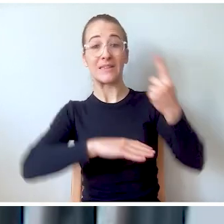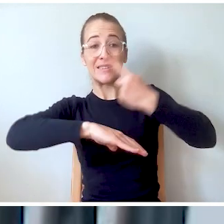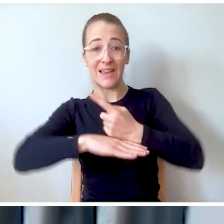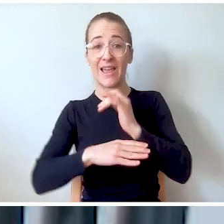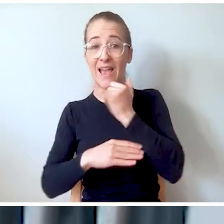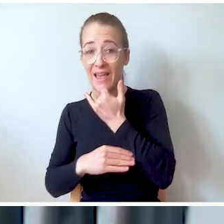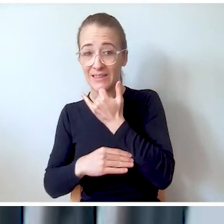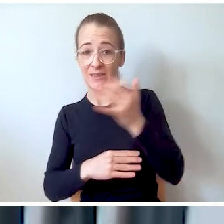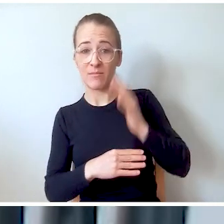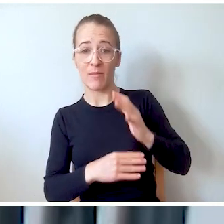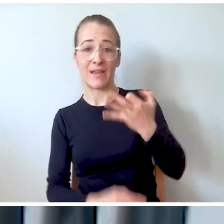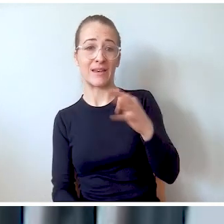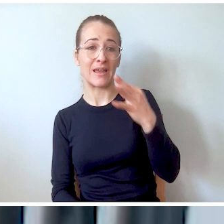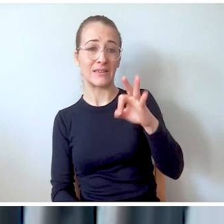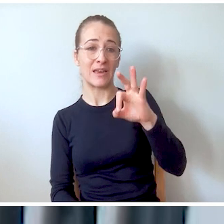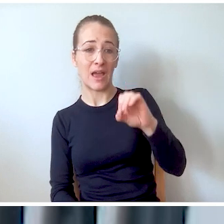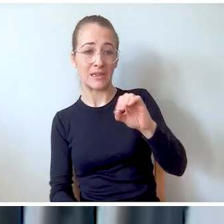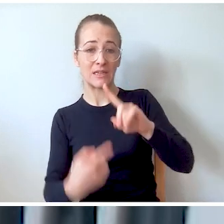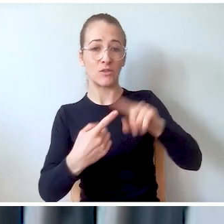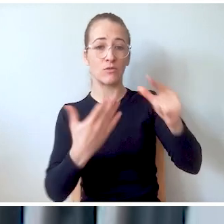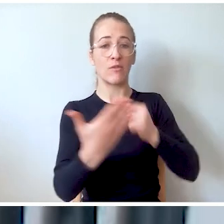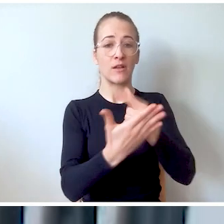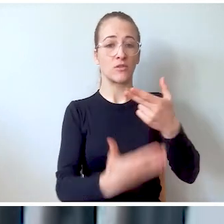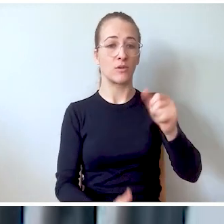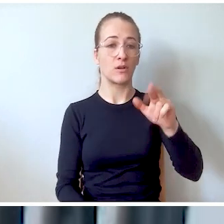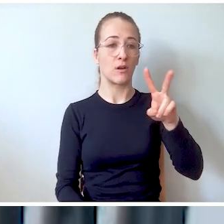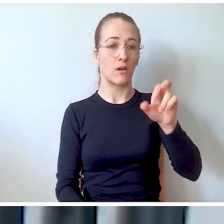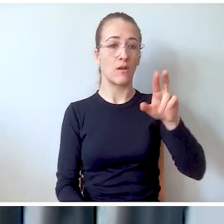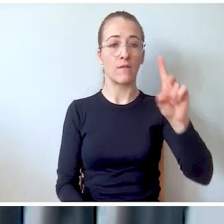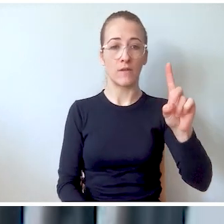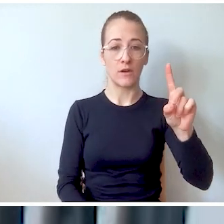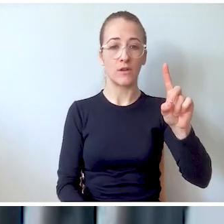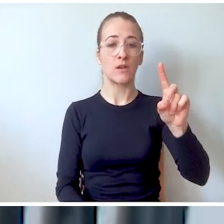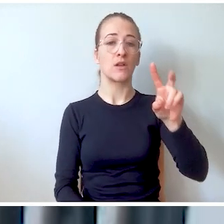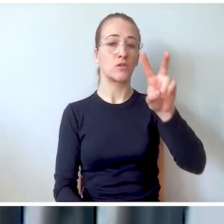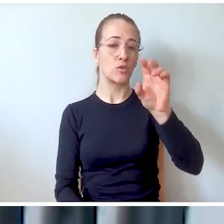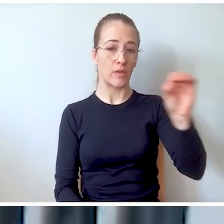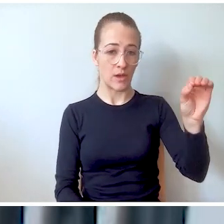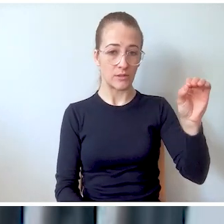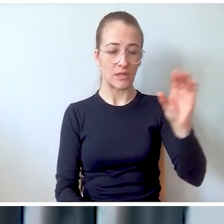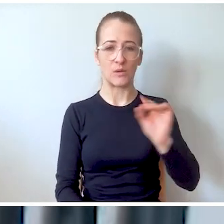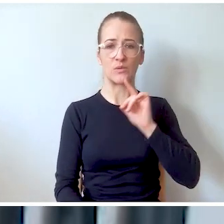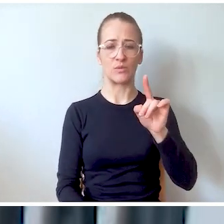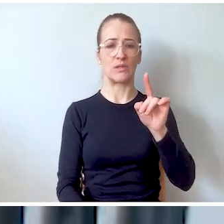way back in 1990 to when I graduated from Harvard in 2000. And it was a very personal,